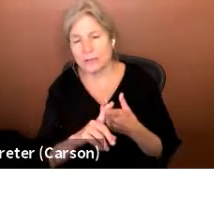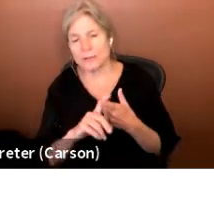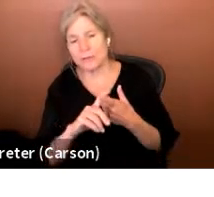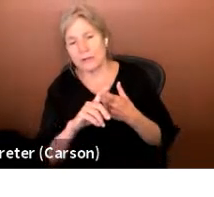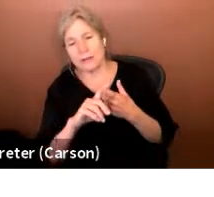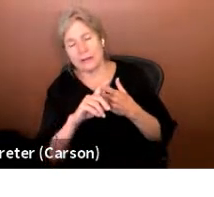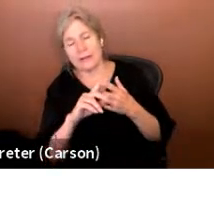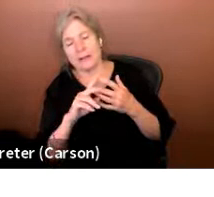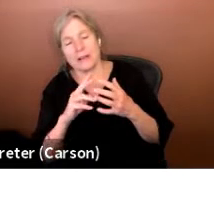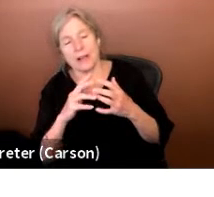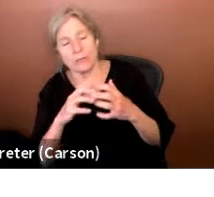the